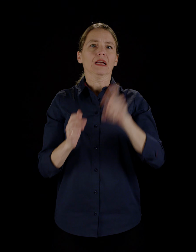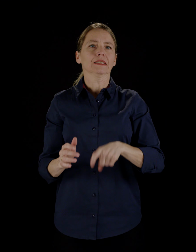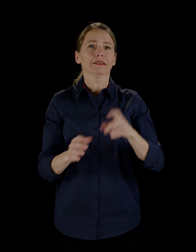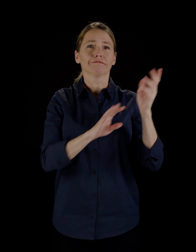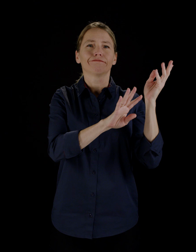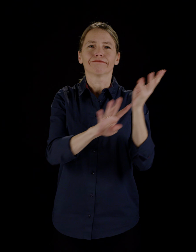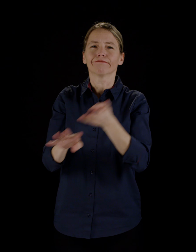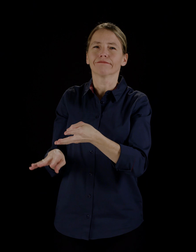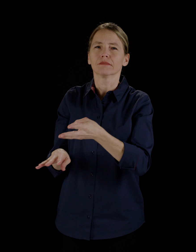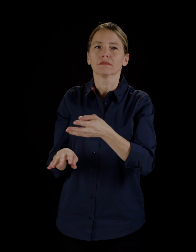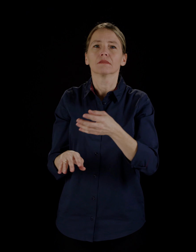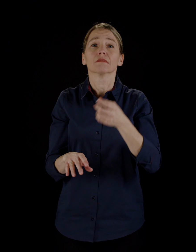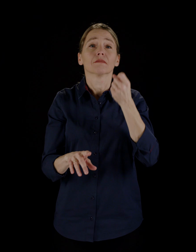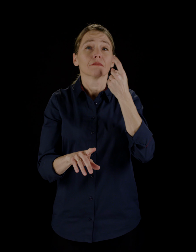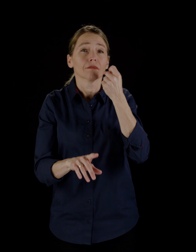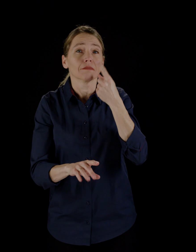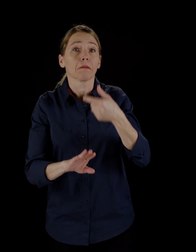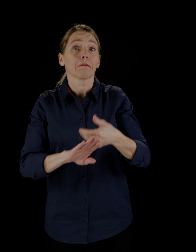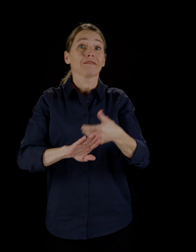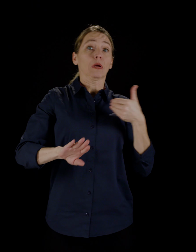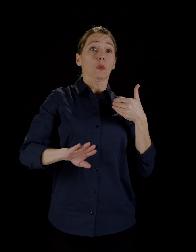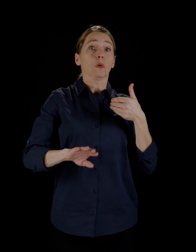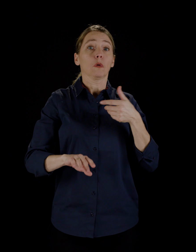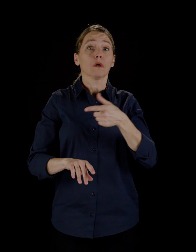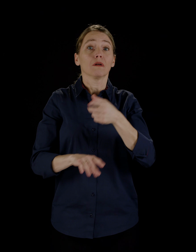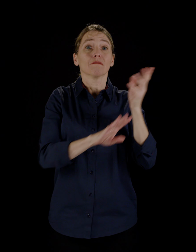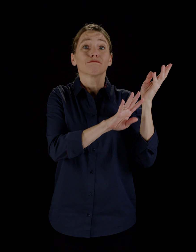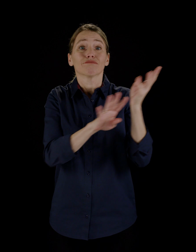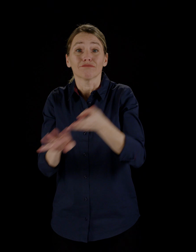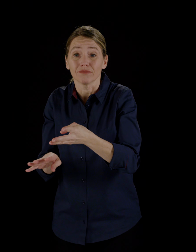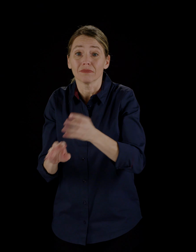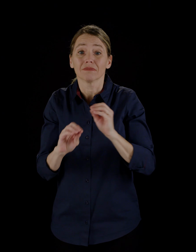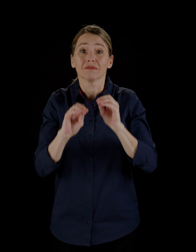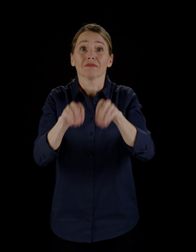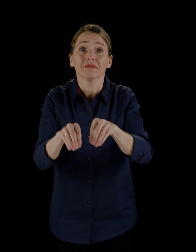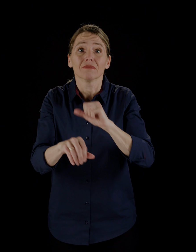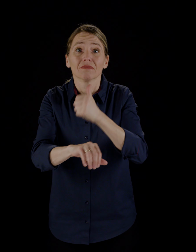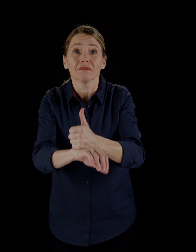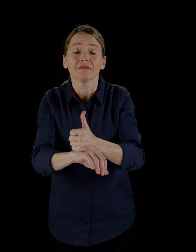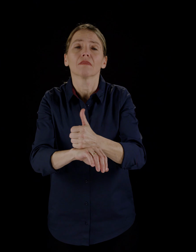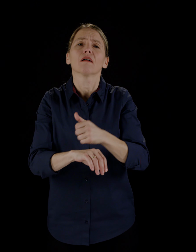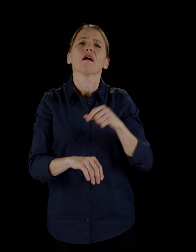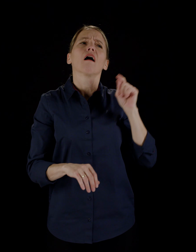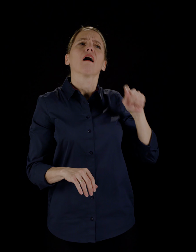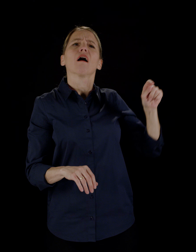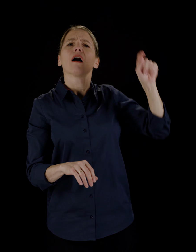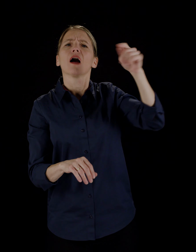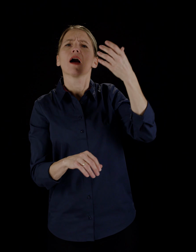identify the size of the download in advance. Customers can better manage this by ensuring